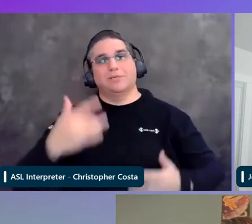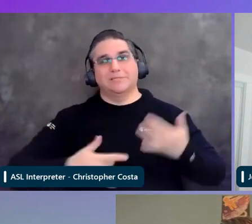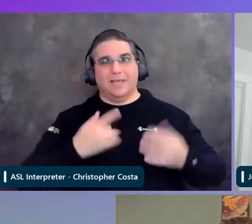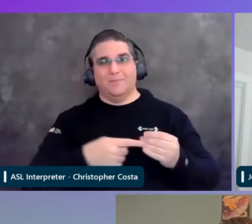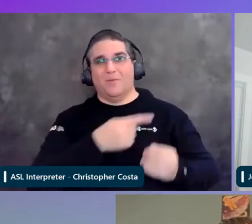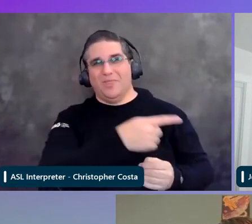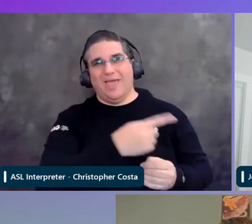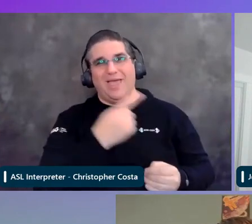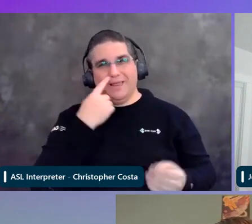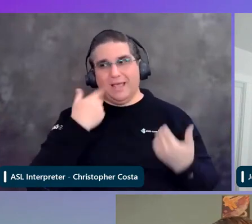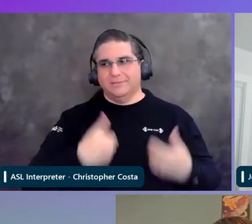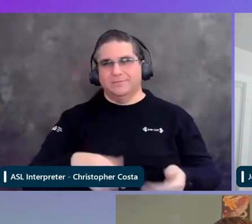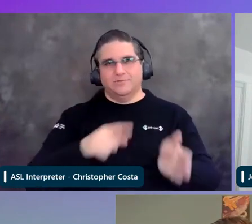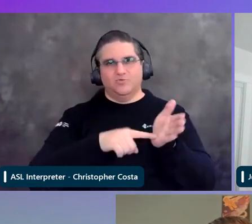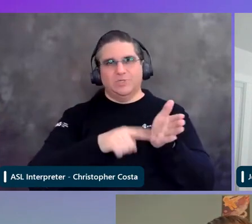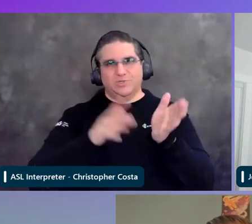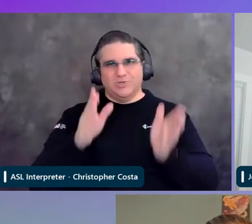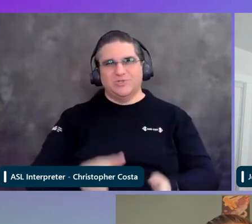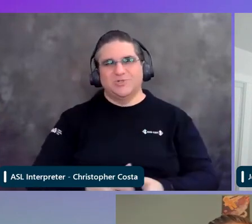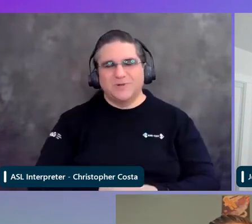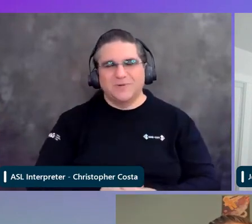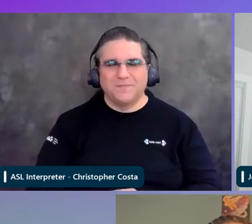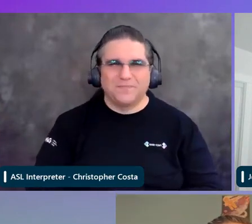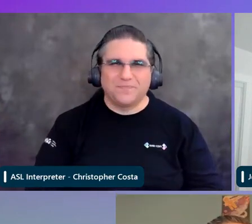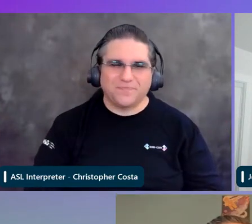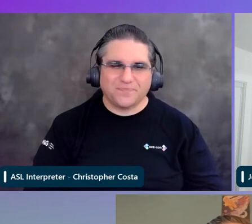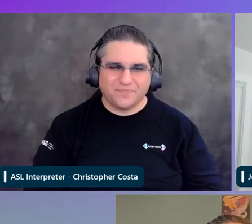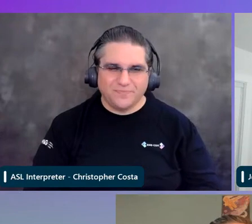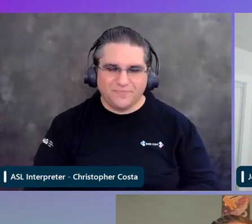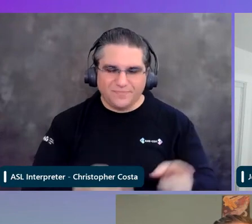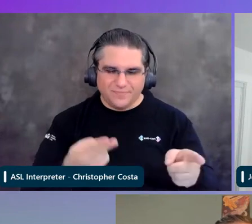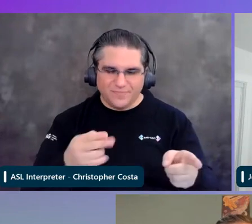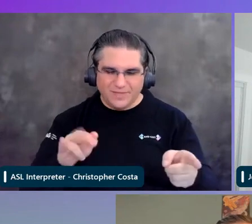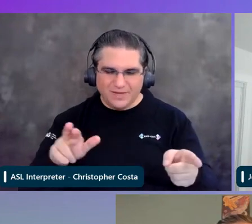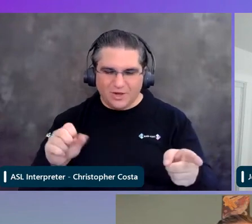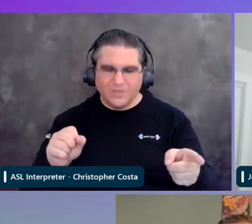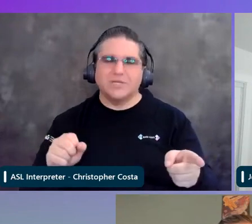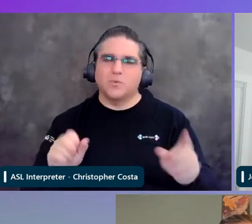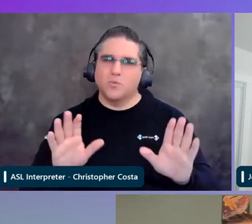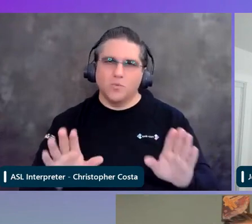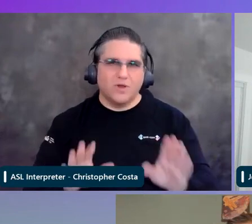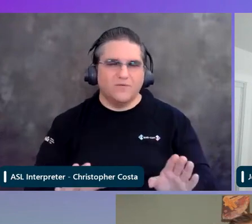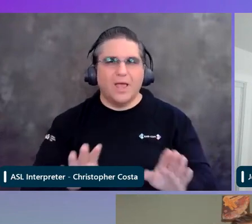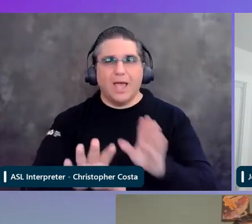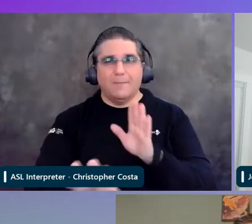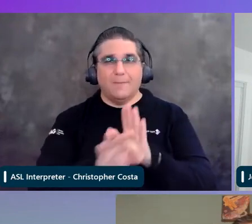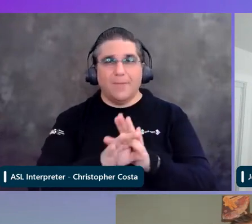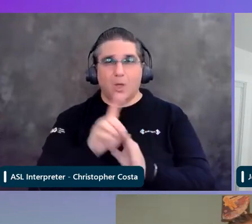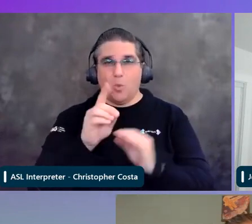as a researcher. Wonderful. Um, I'm going to choose choose a